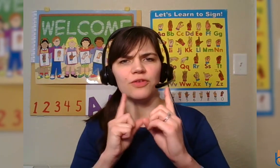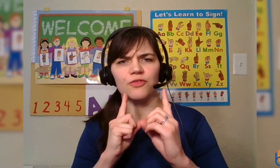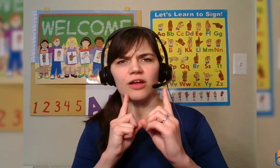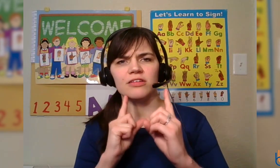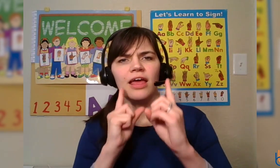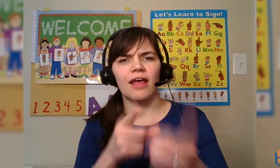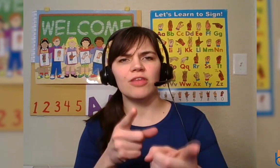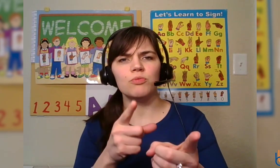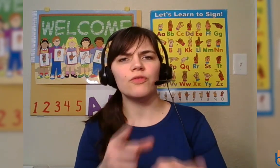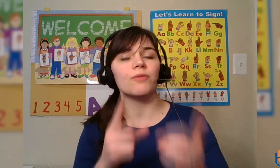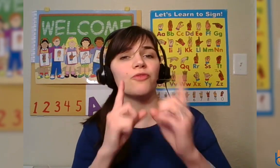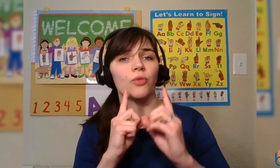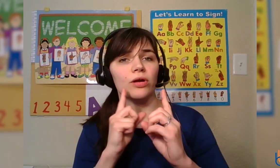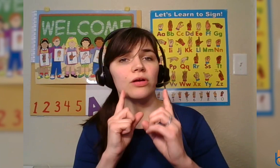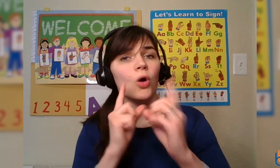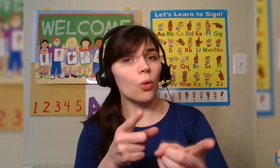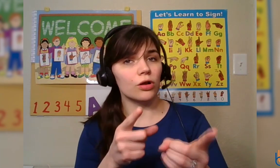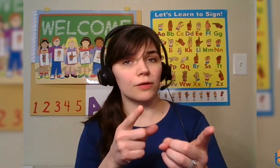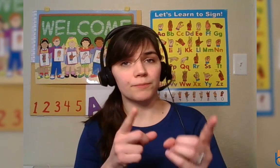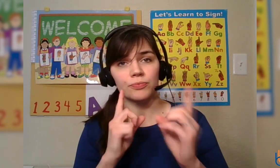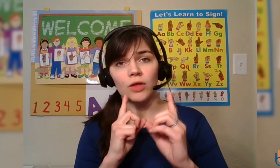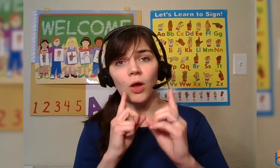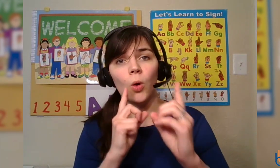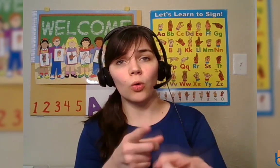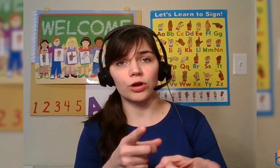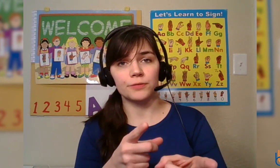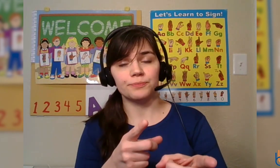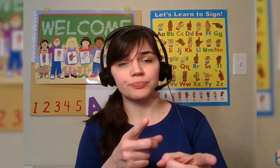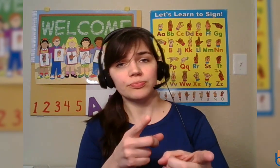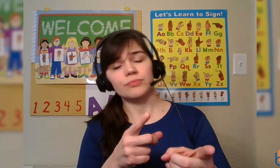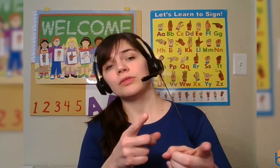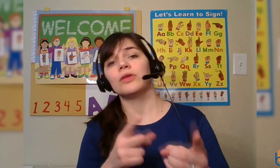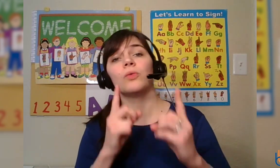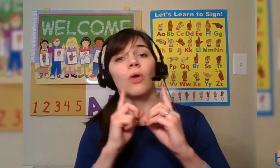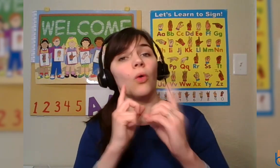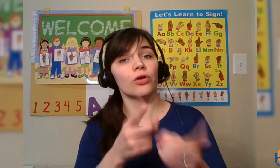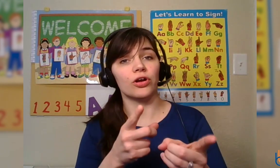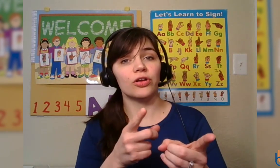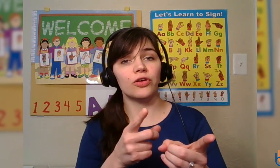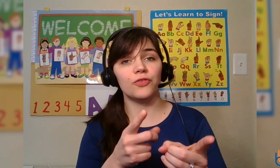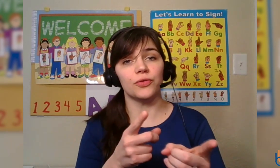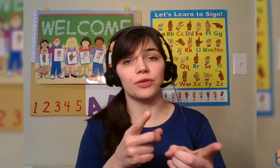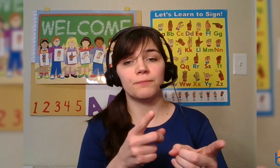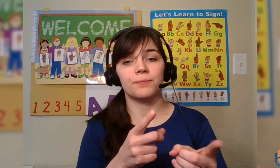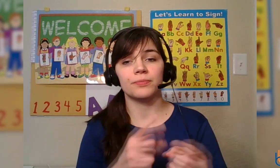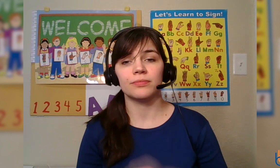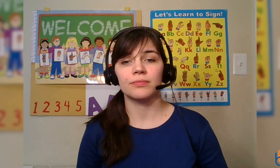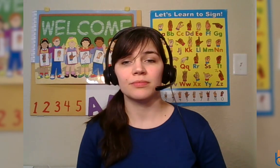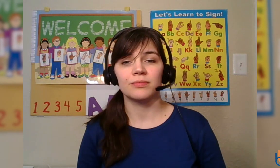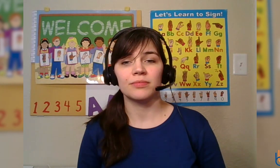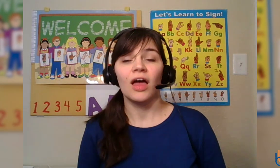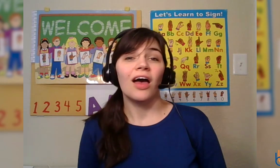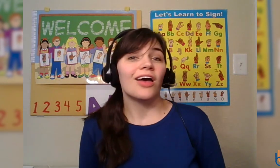in front, and then move them forward: order. Order. You will order your food. You